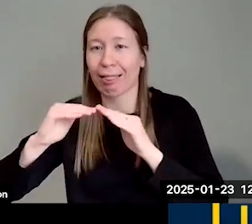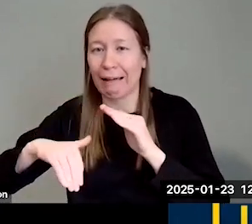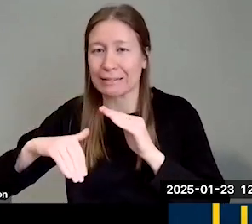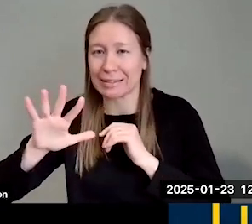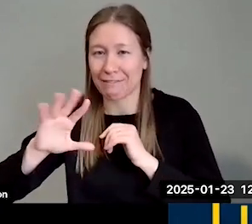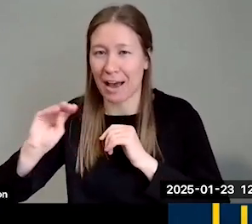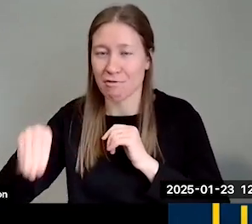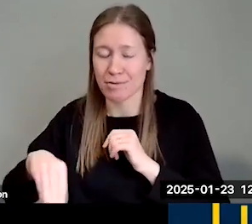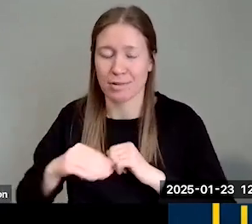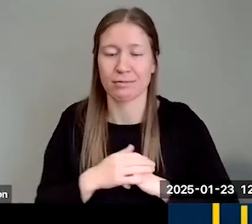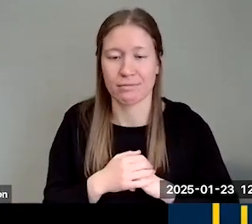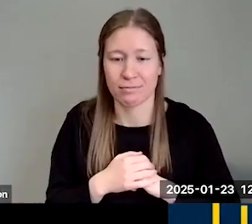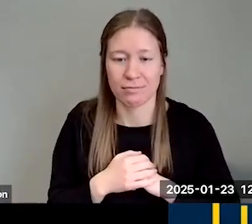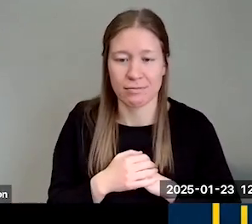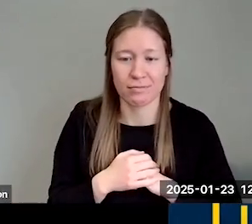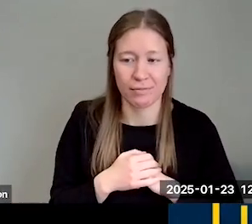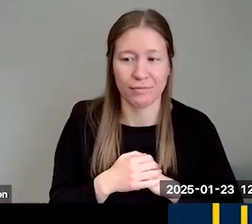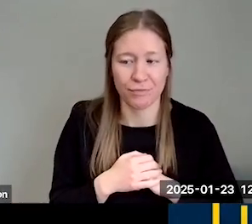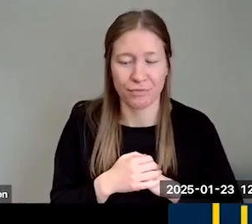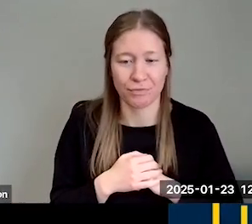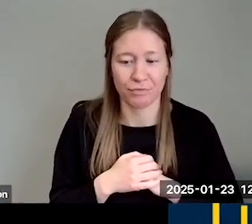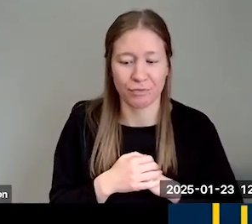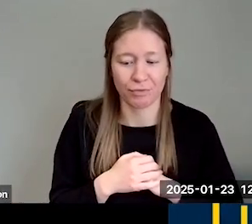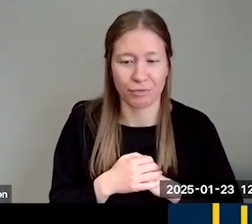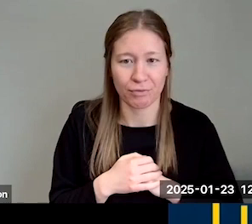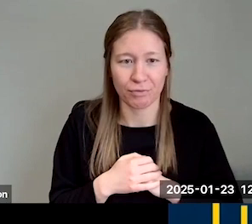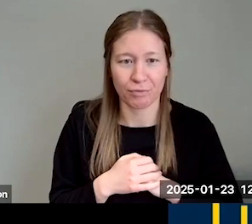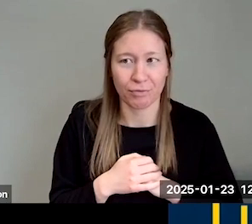What we are... Let me make that smaller.